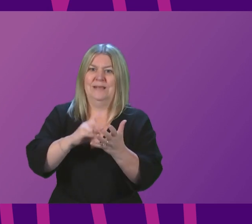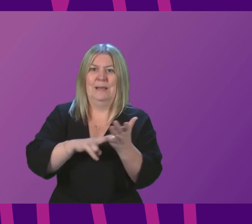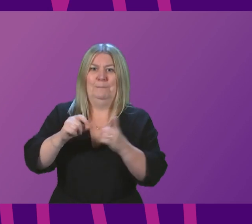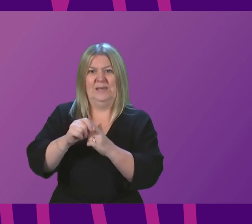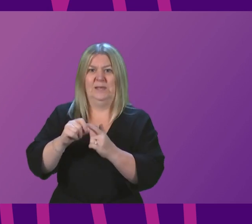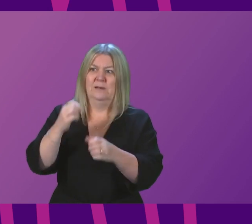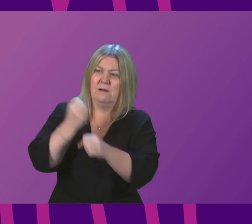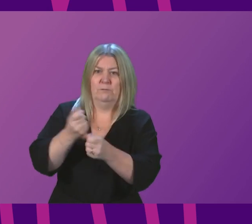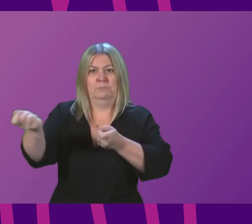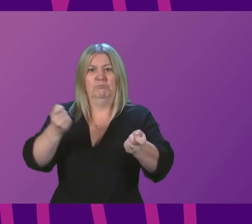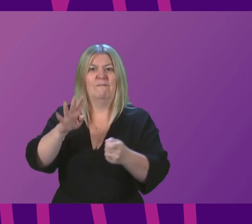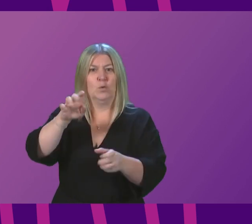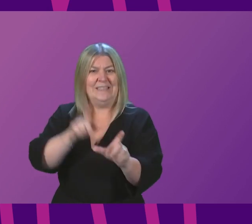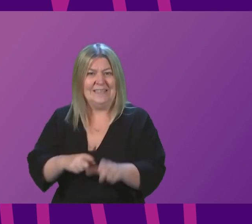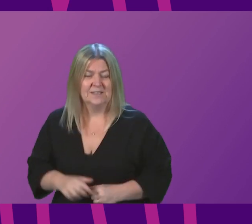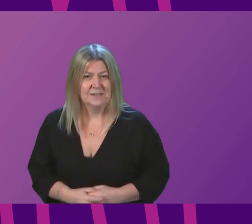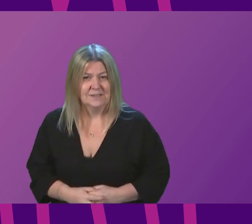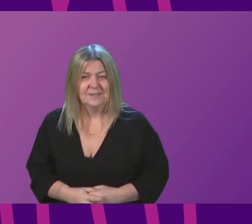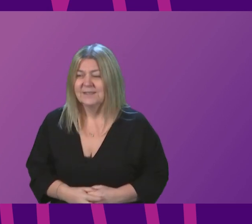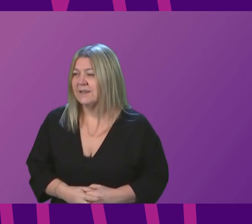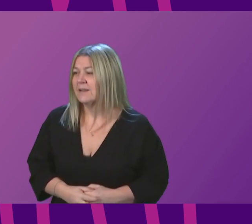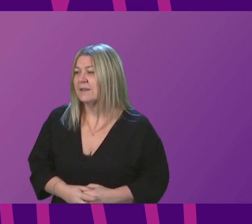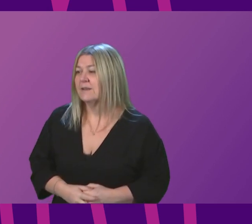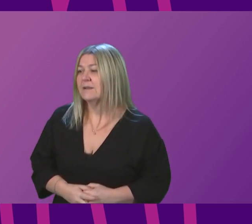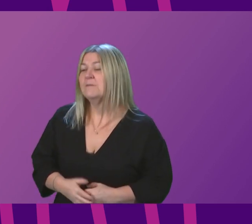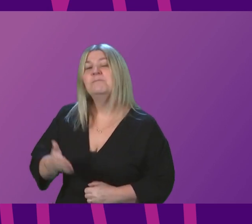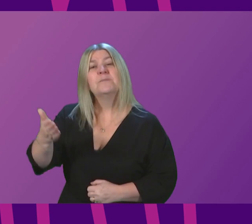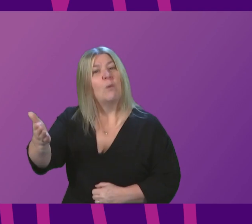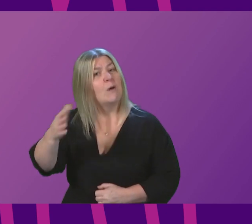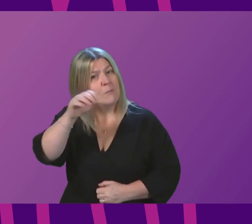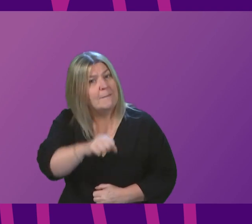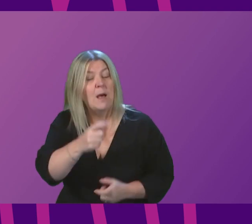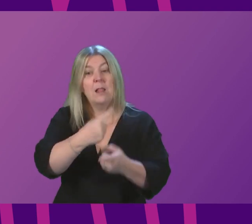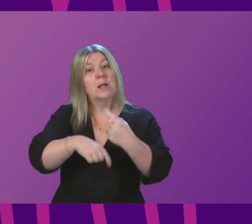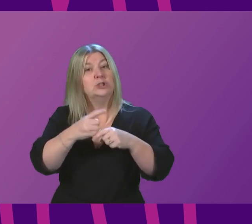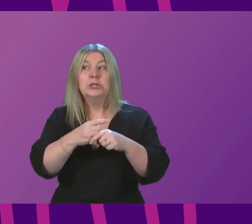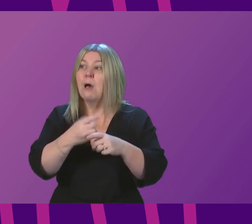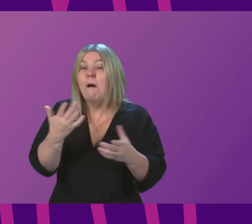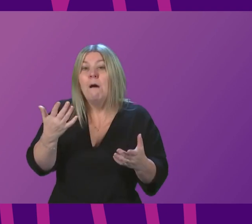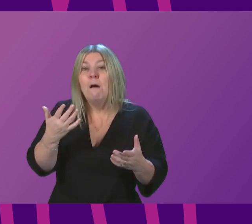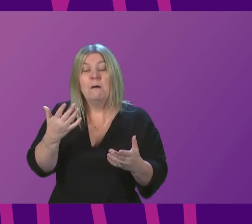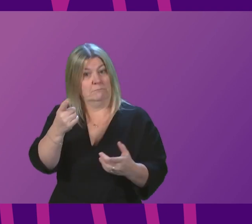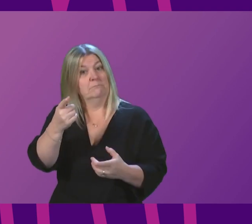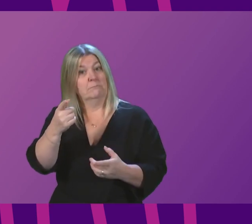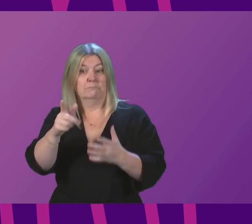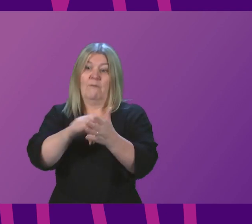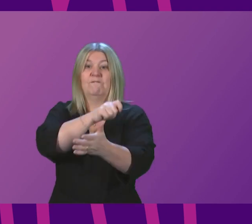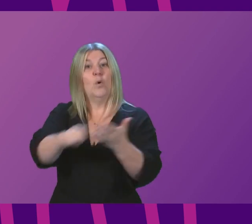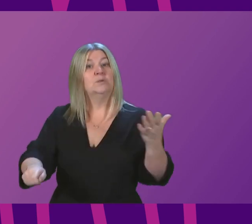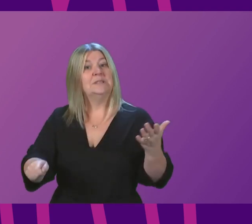The people of Scotland had the opportunity to make that choice less than a year ago, and they recorded a verdict on that.